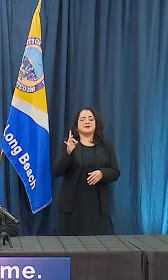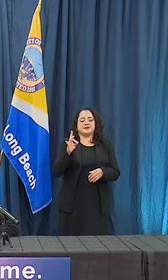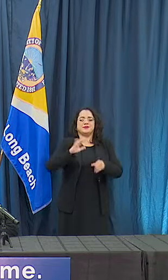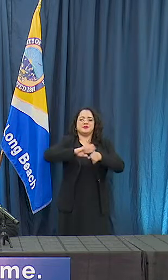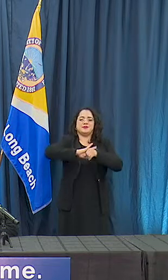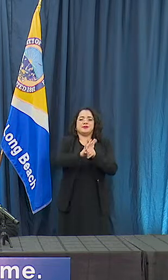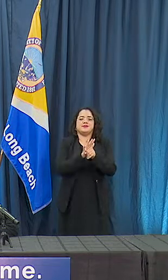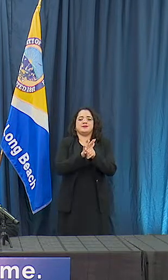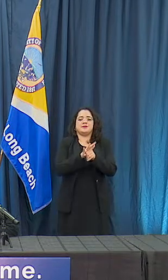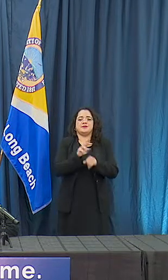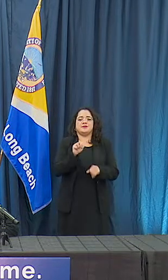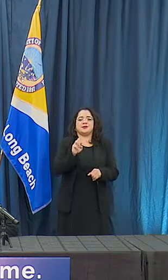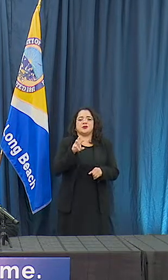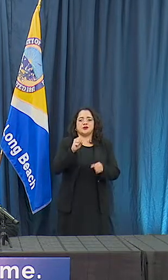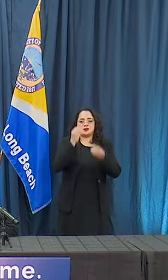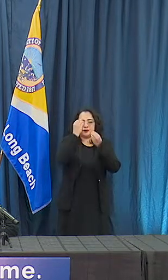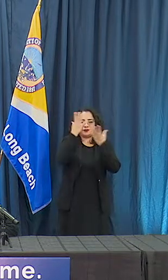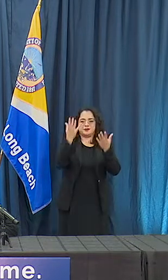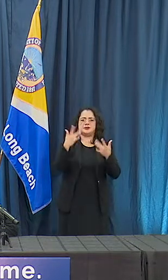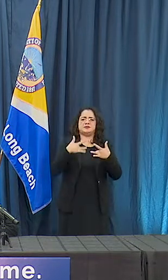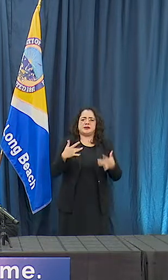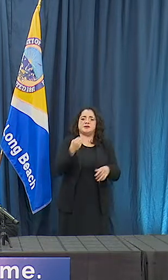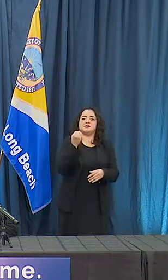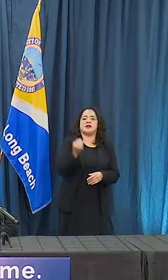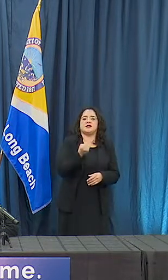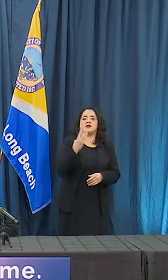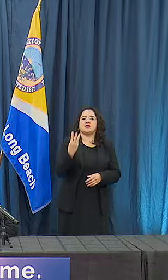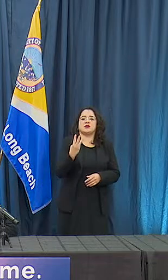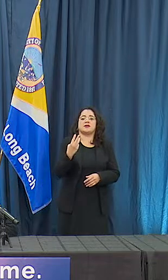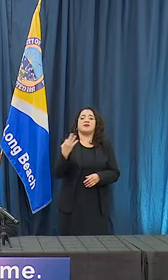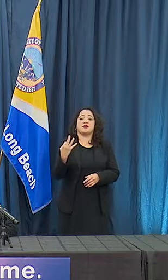Monday, Wednesday, Friday at 3 p.m. and of course is gonna be answering